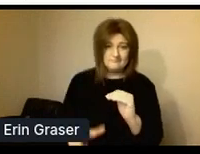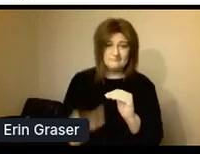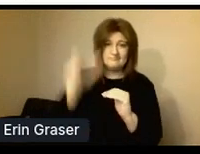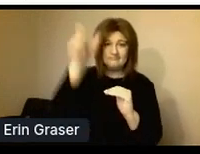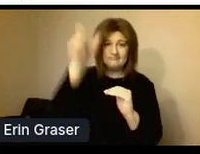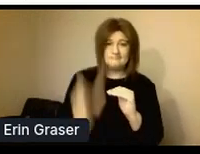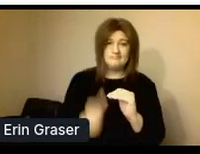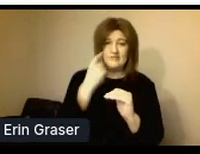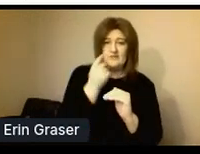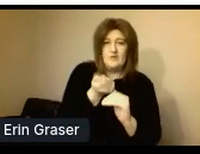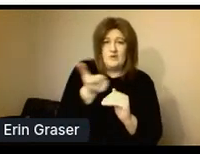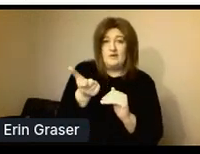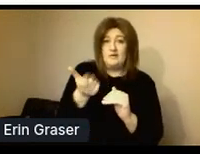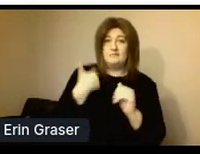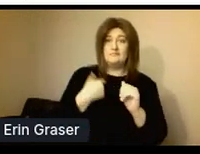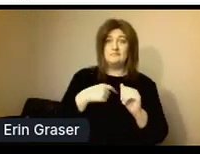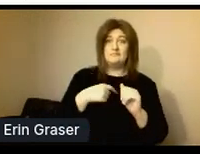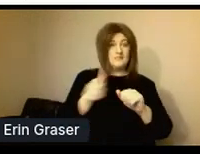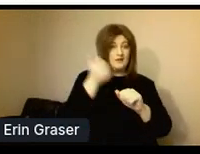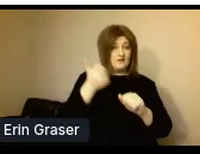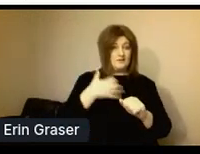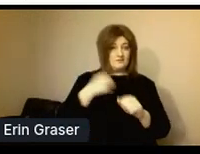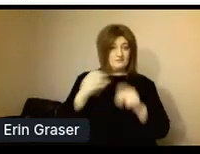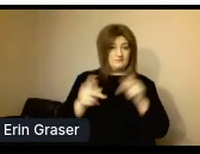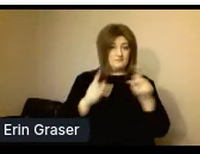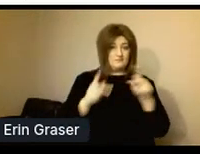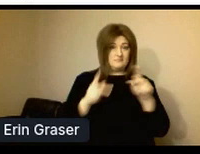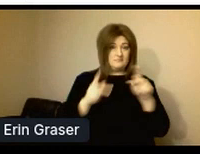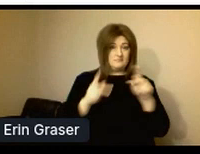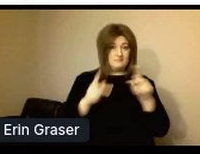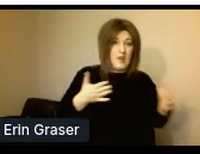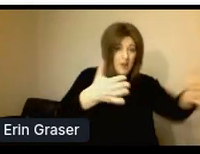aisles of shampoo.